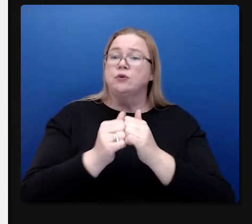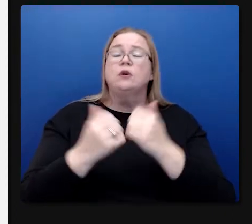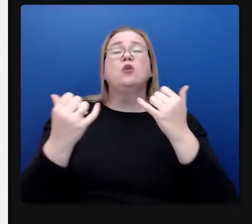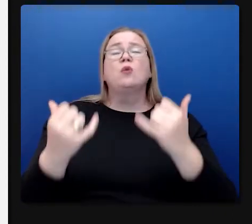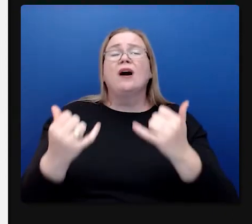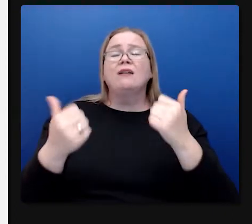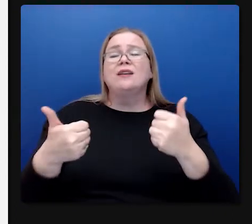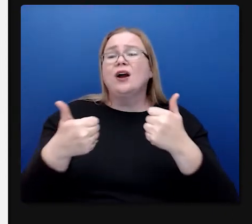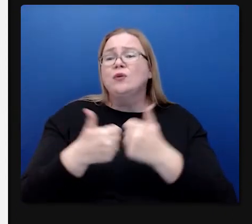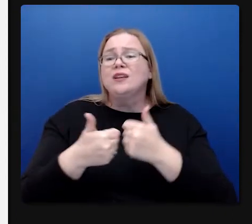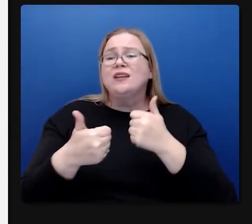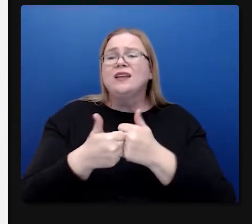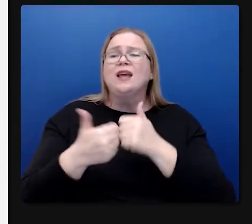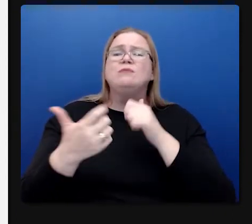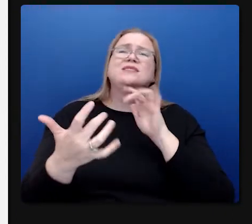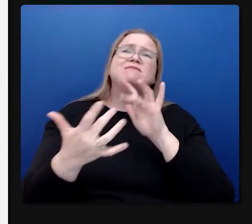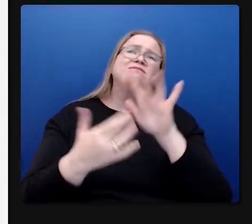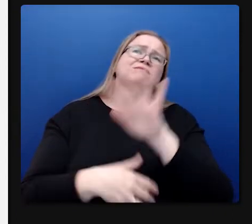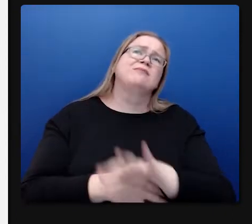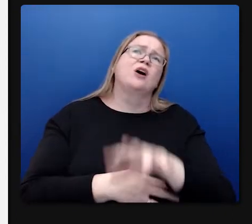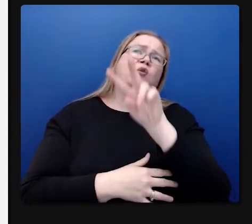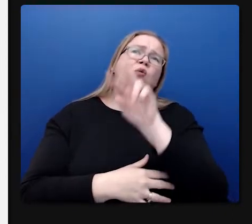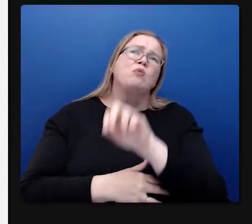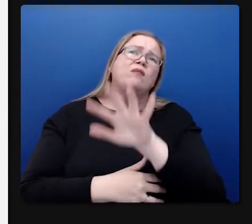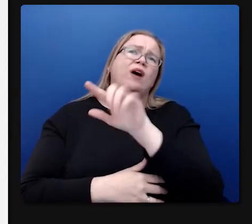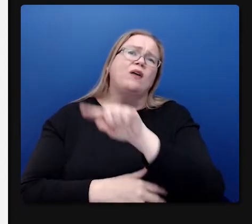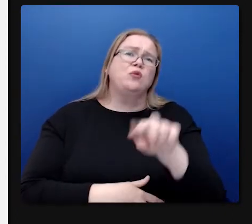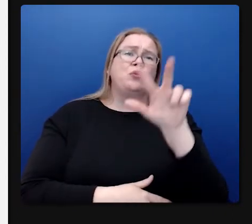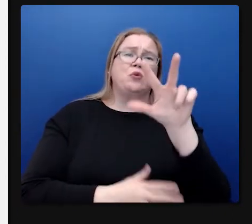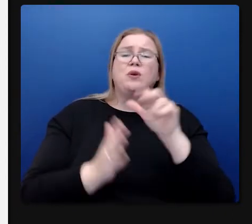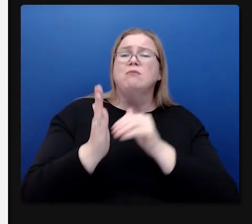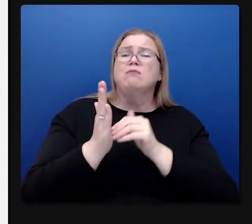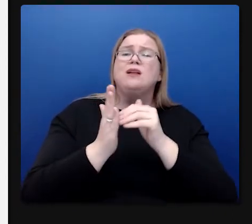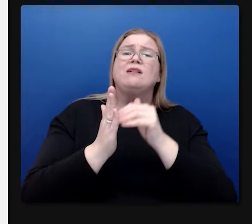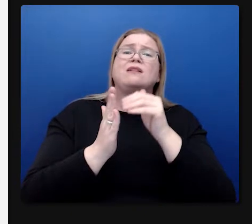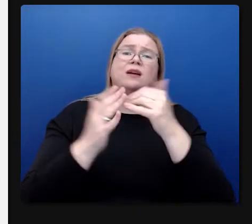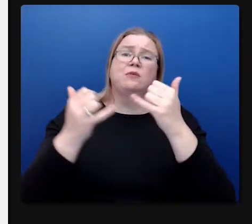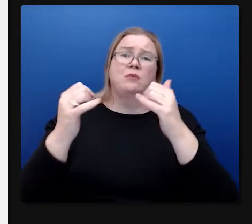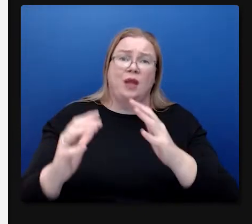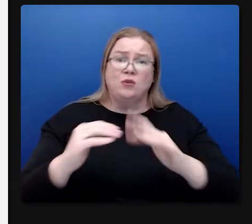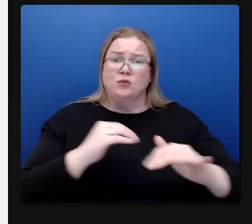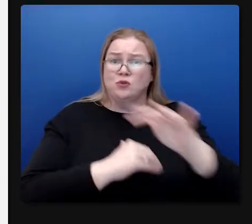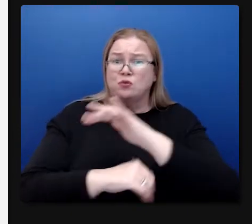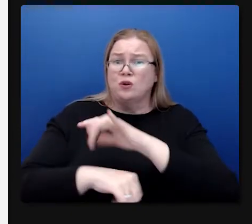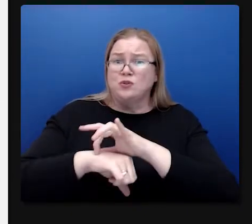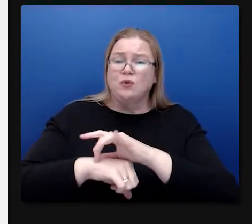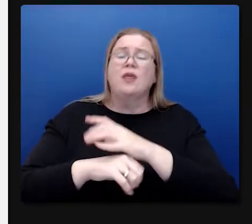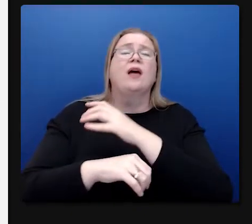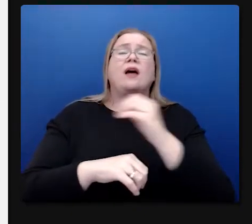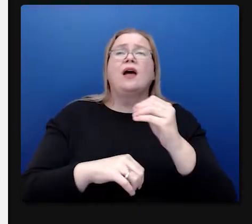Right now, games reach between 2.5 and three billion players across the planet,